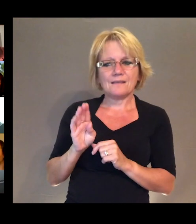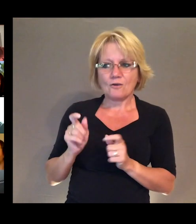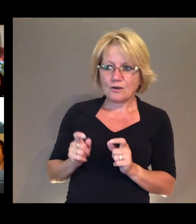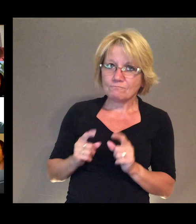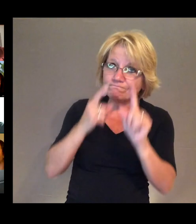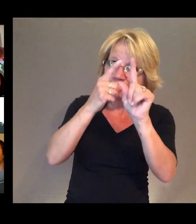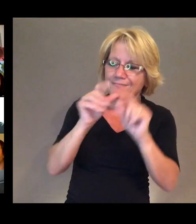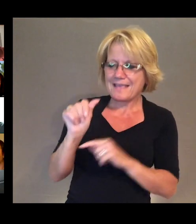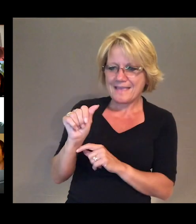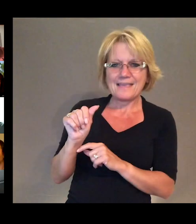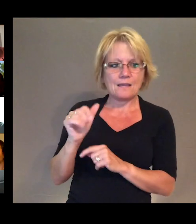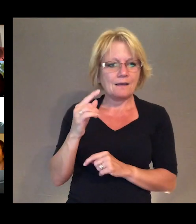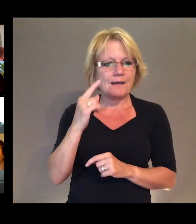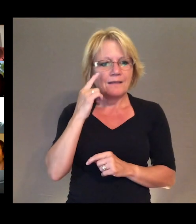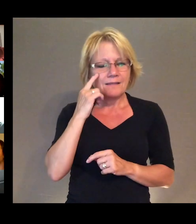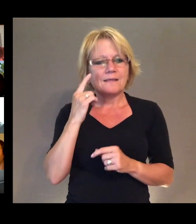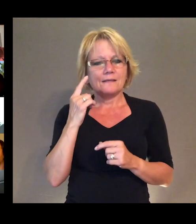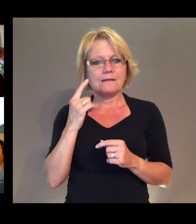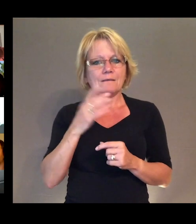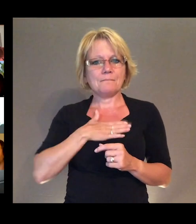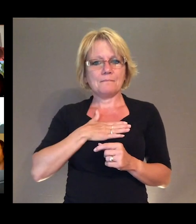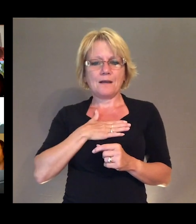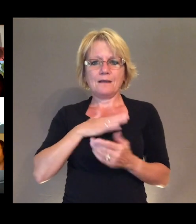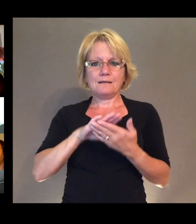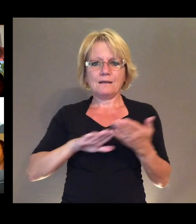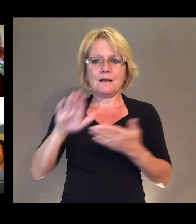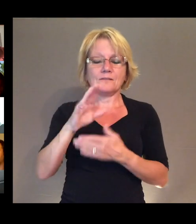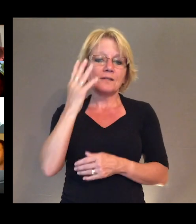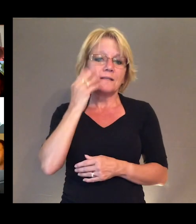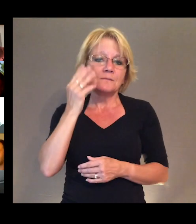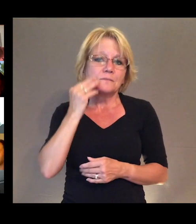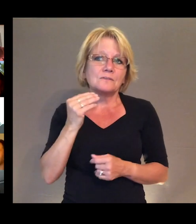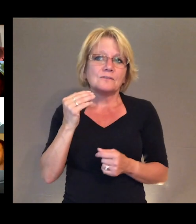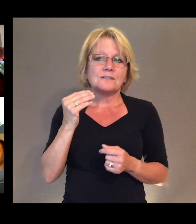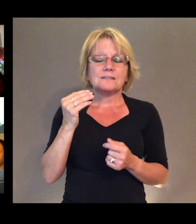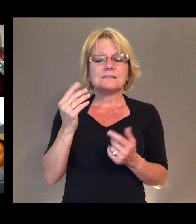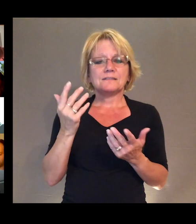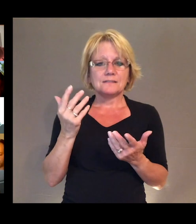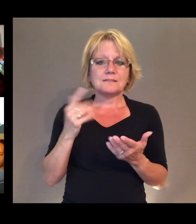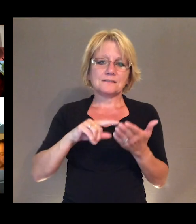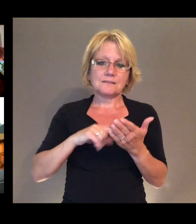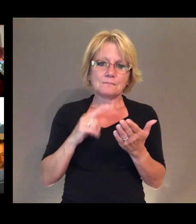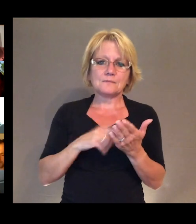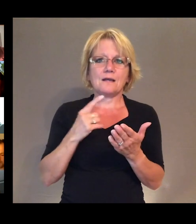So I think when I think about my college experience and sometimes feeling alone,